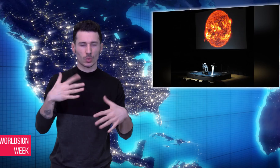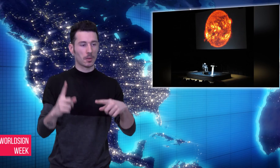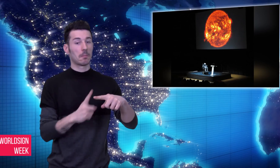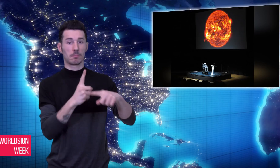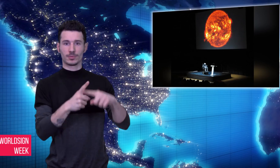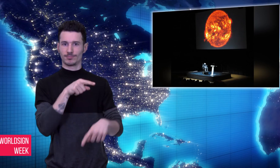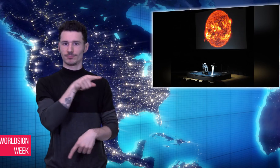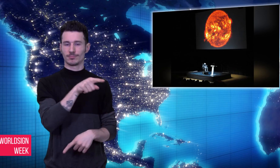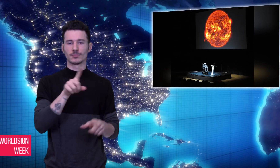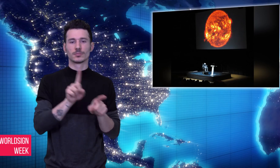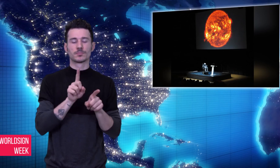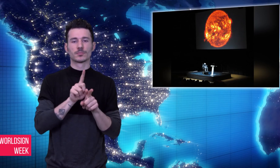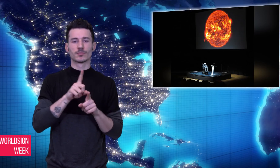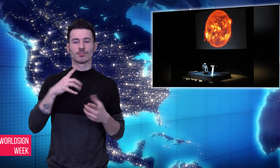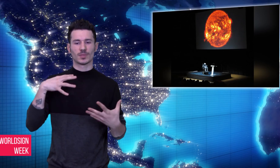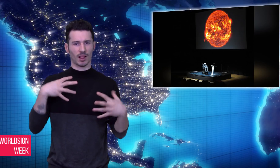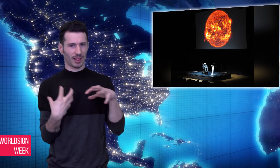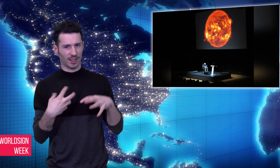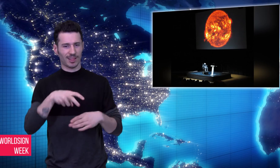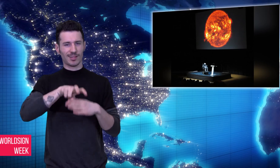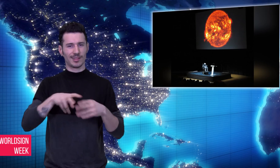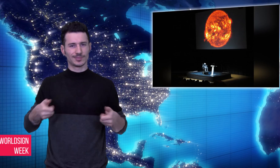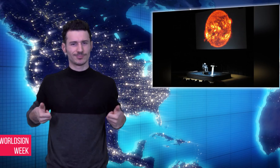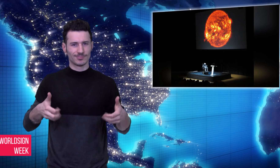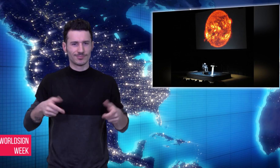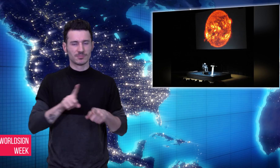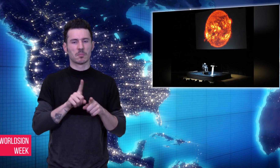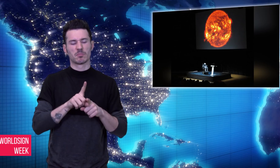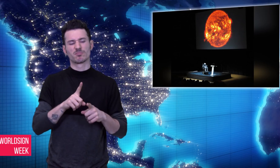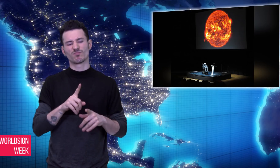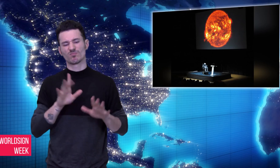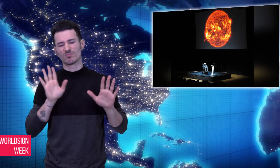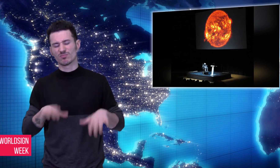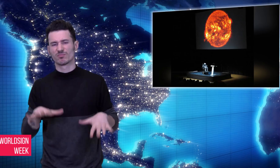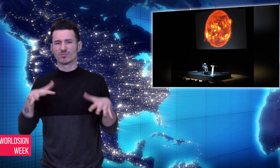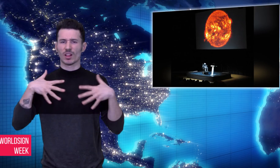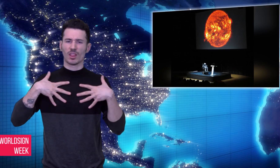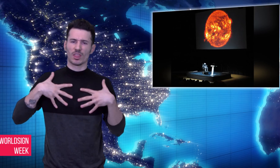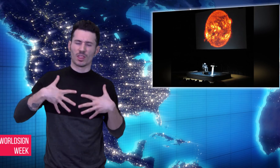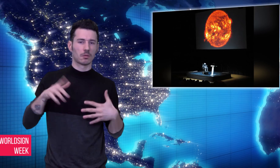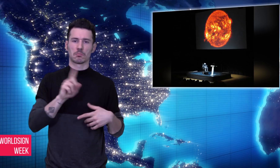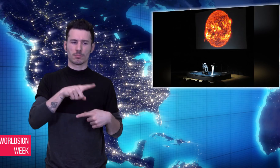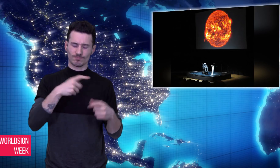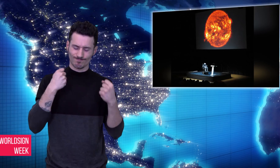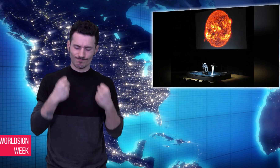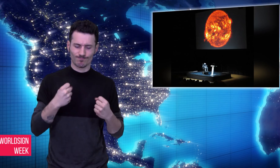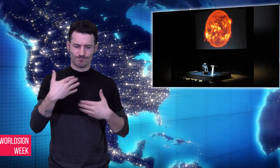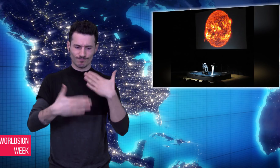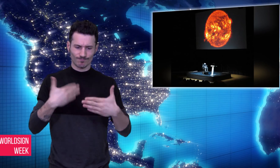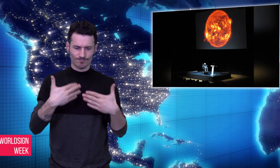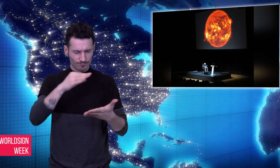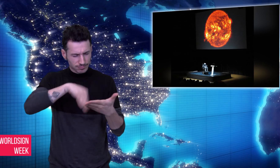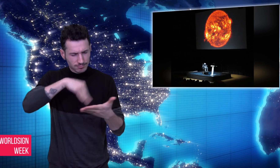brilliance. His own determination to not